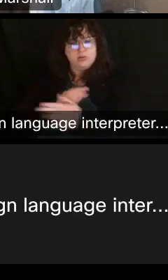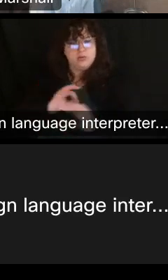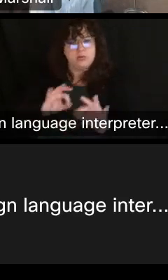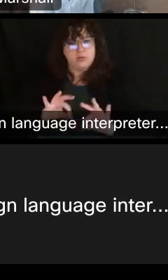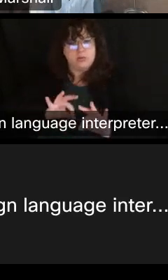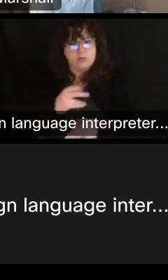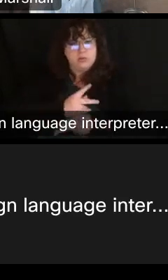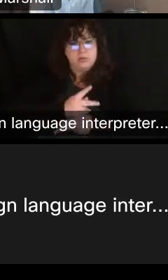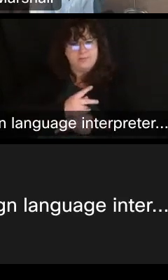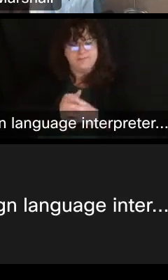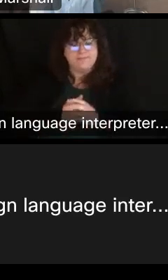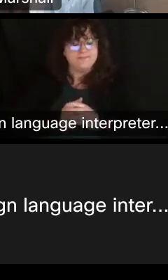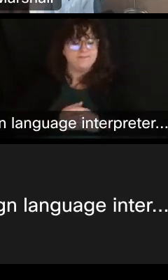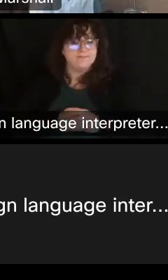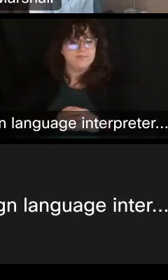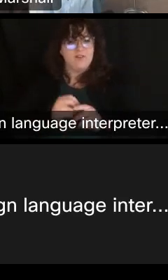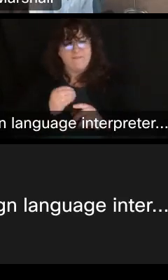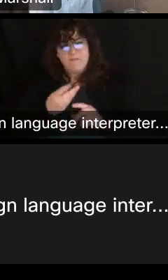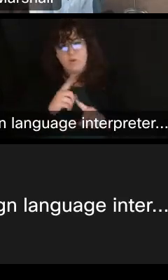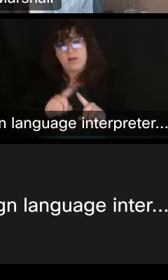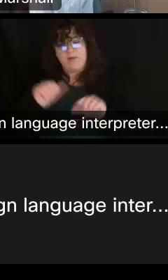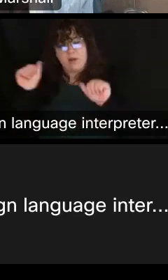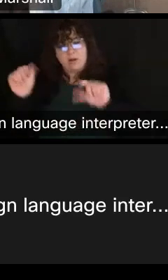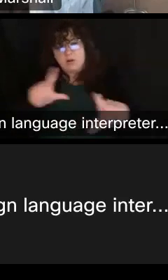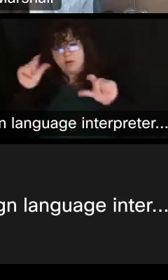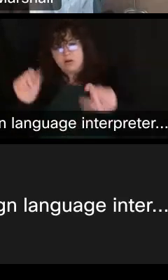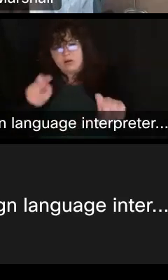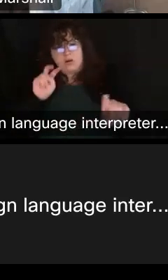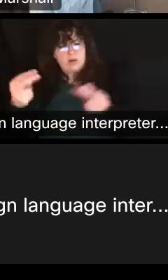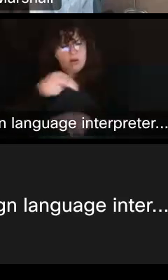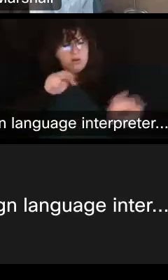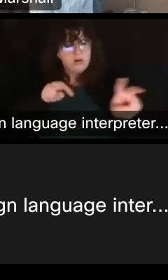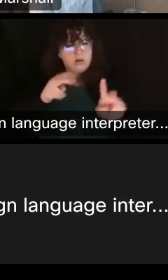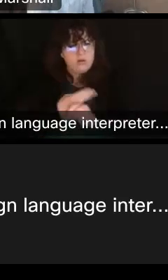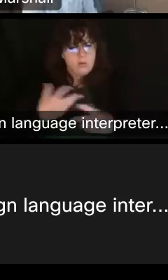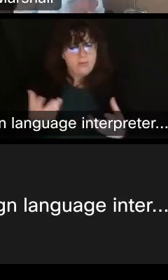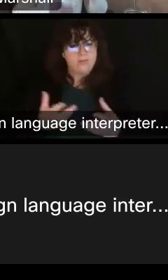a couple different lenses that we should always come in with. One is the person centered lens,